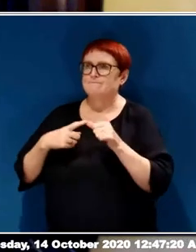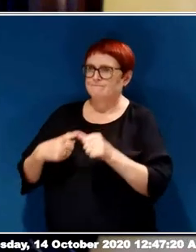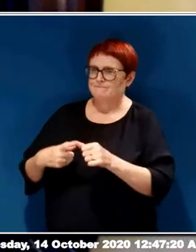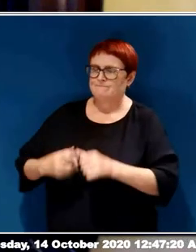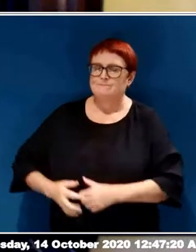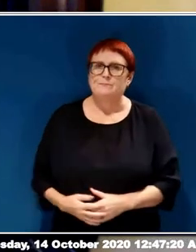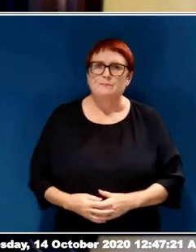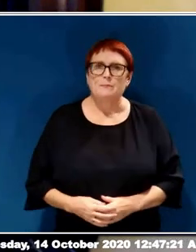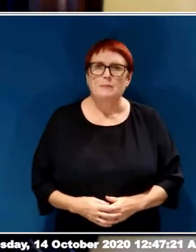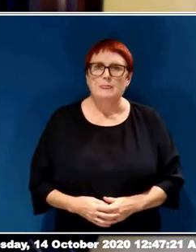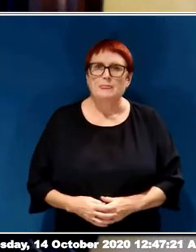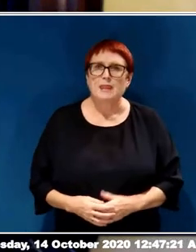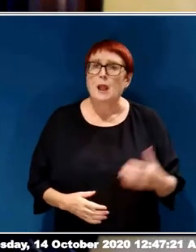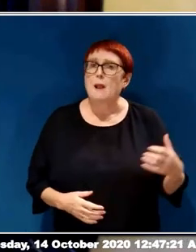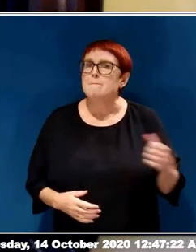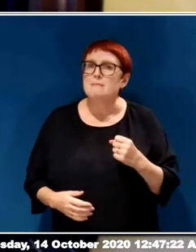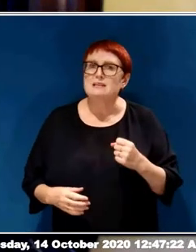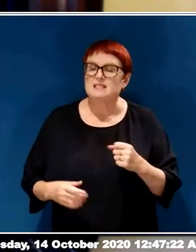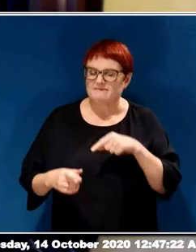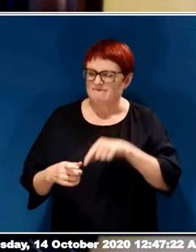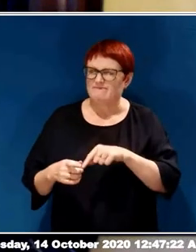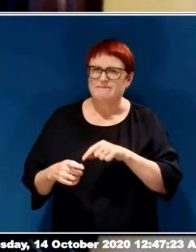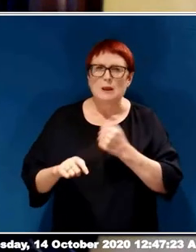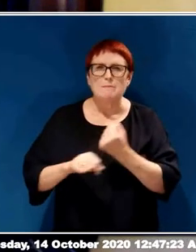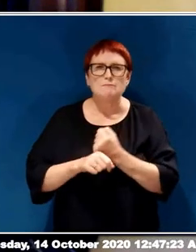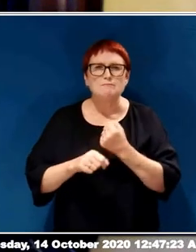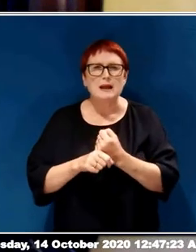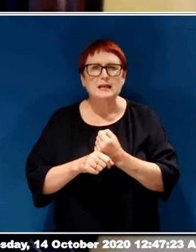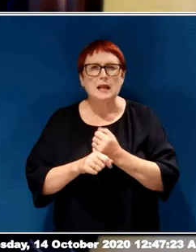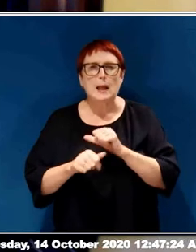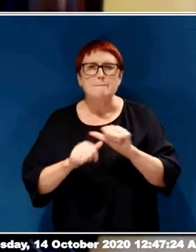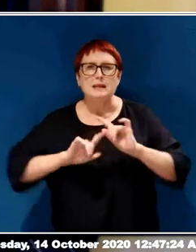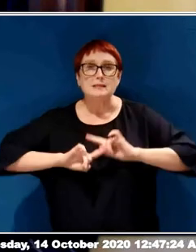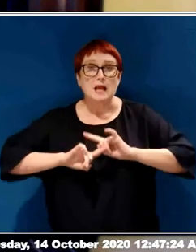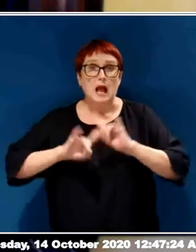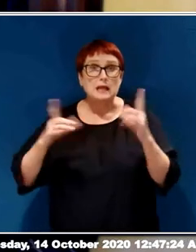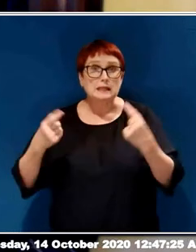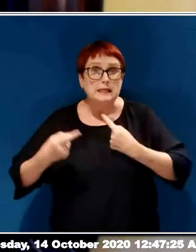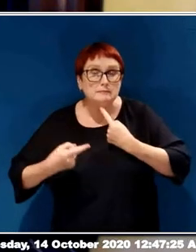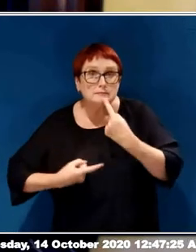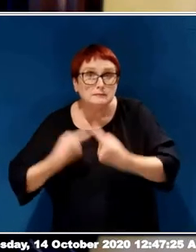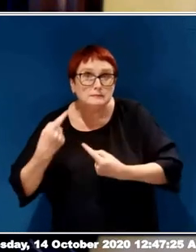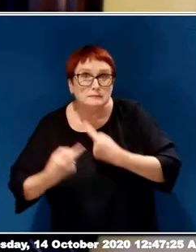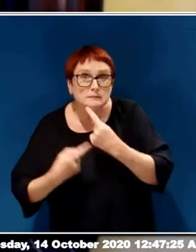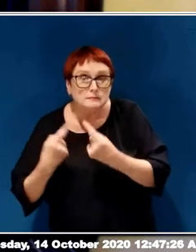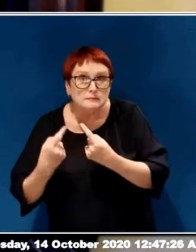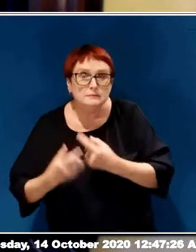selection of reasonable adjustments, the presumed benefit